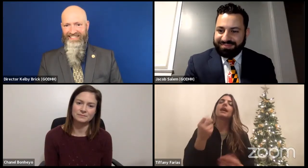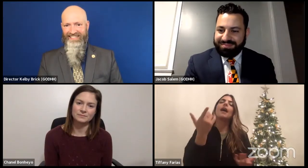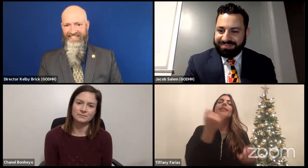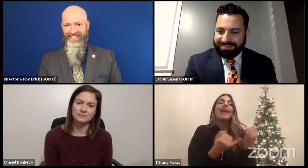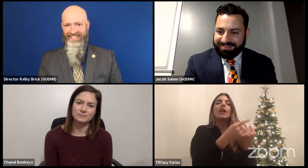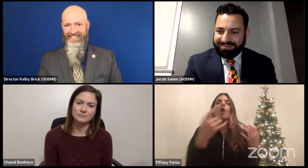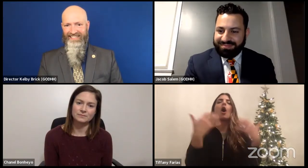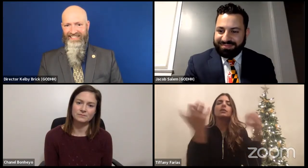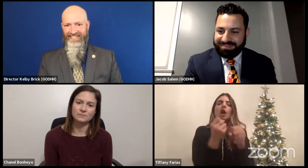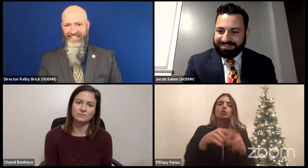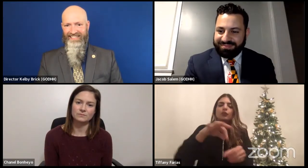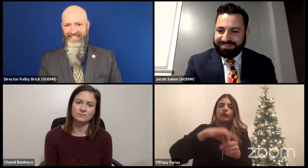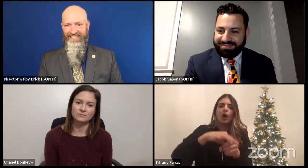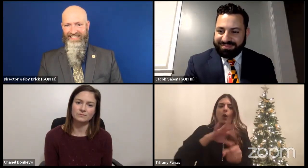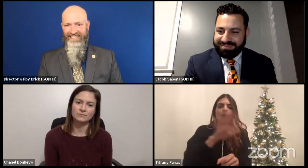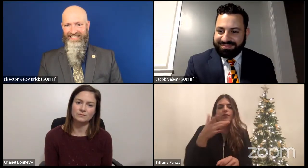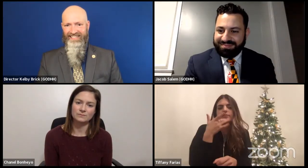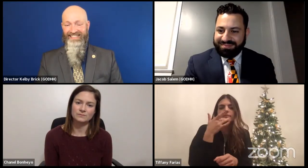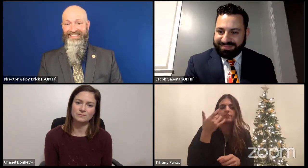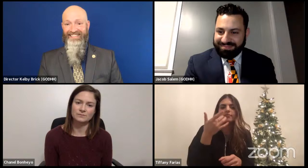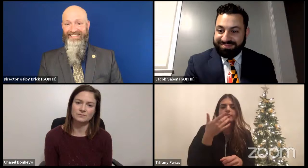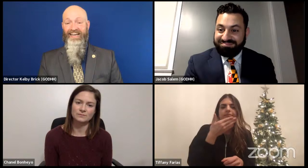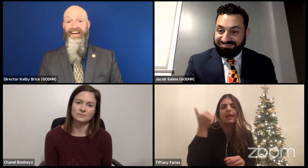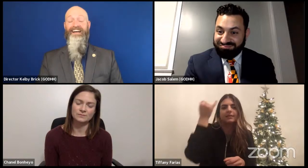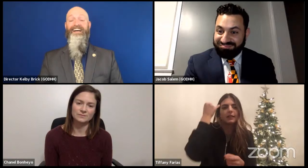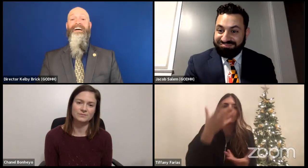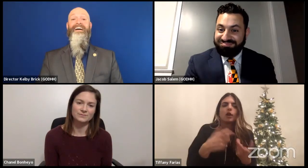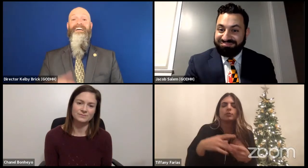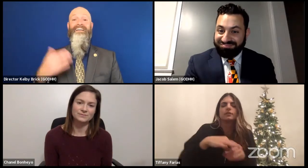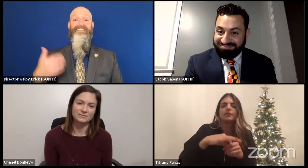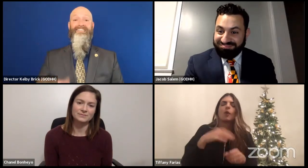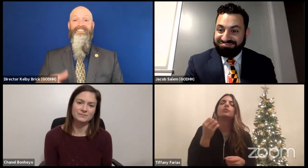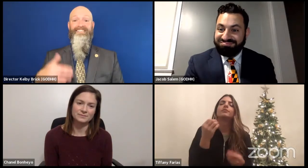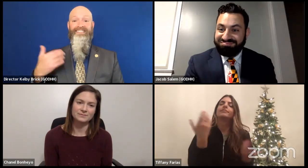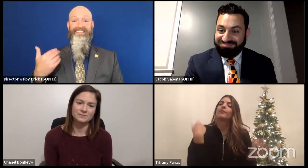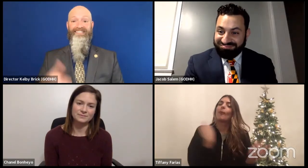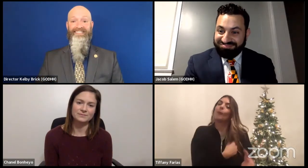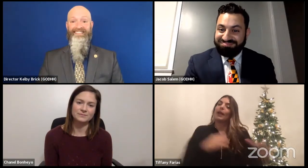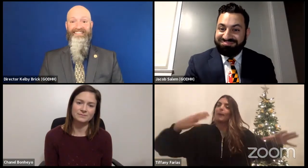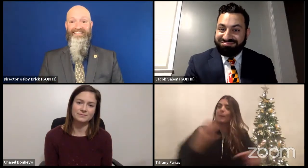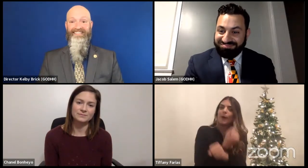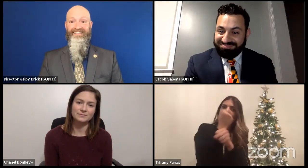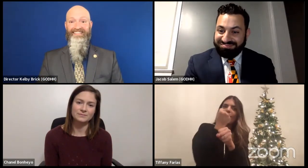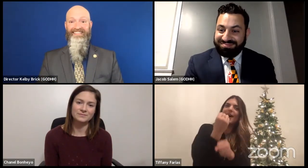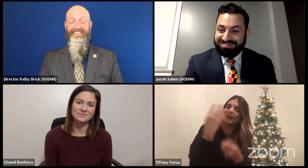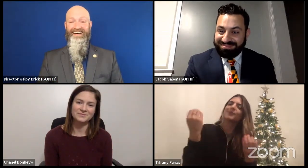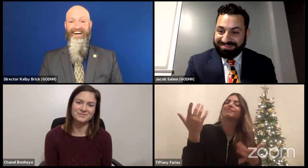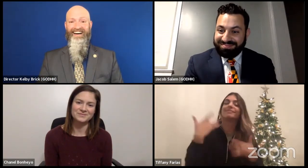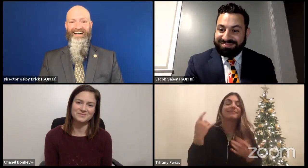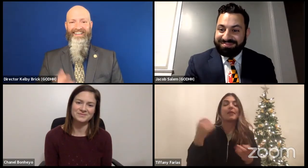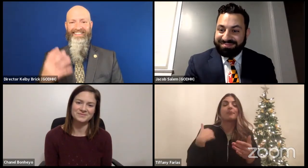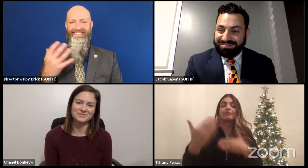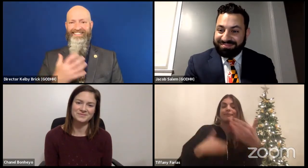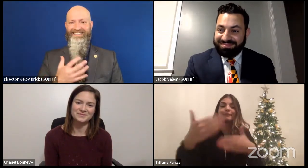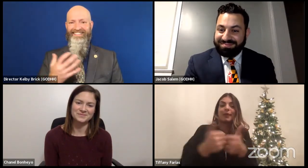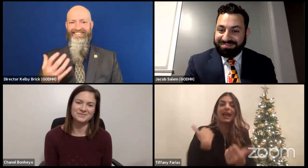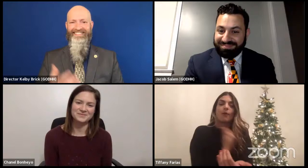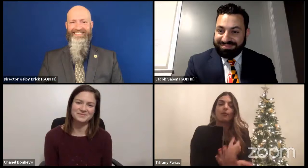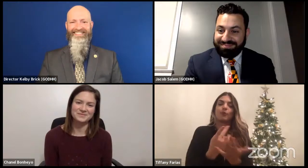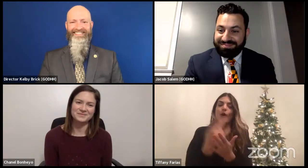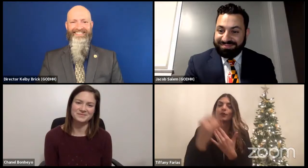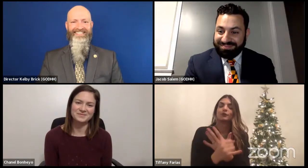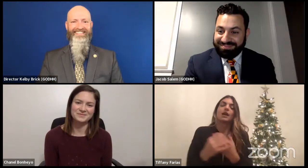we wanted to do. And the audience at the end of the event voted and we won. It was very